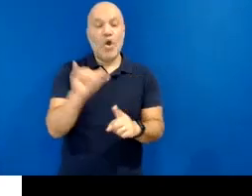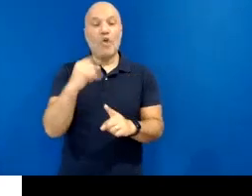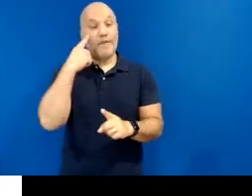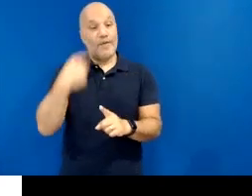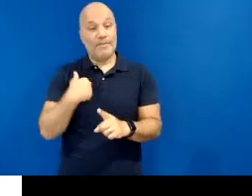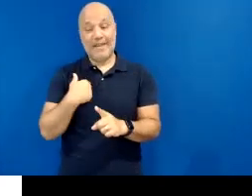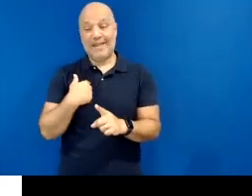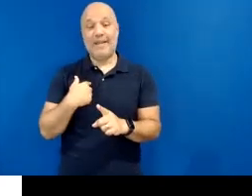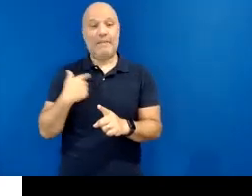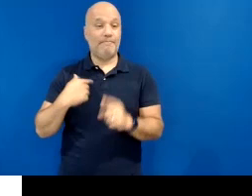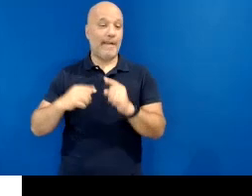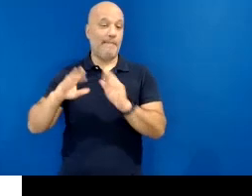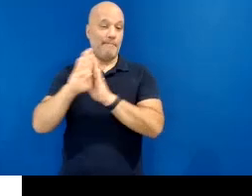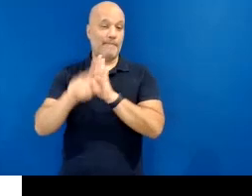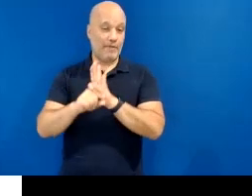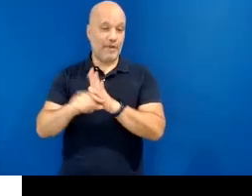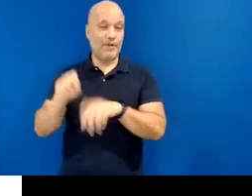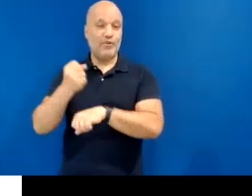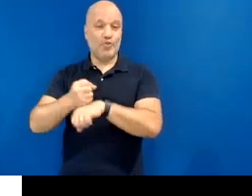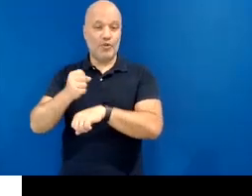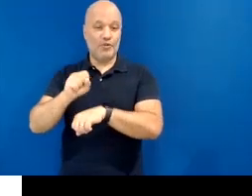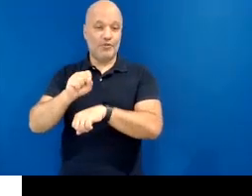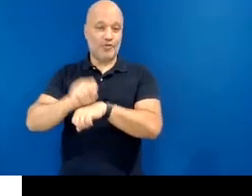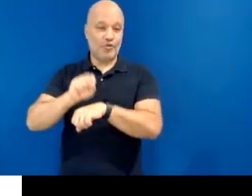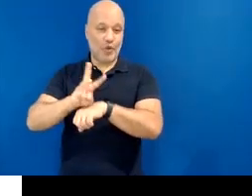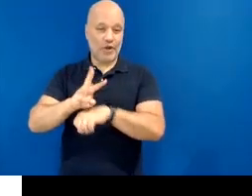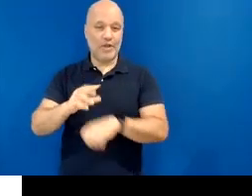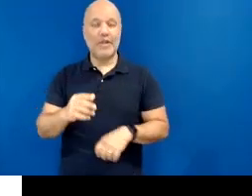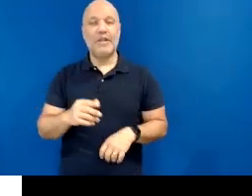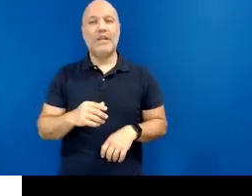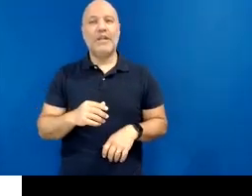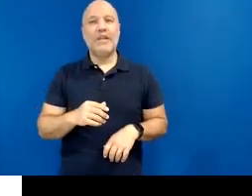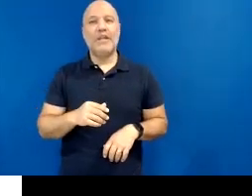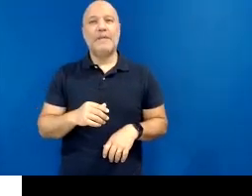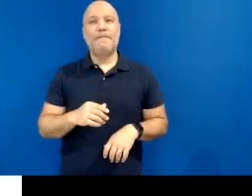with regard to who represents the agenda. In some ways it's the student